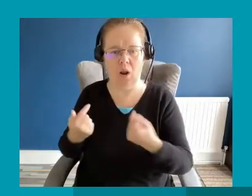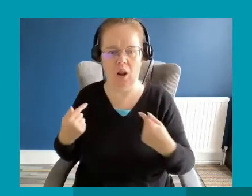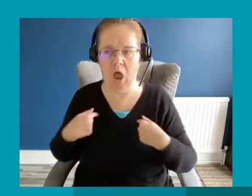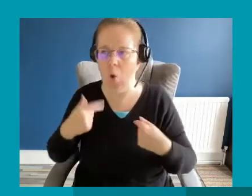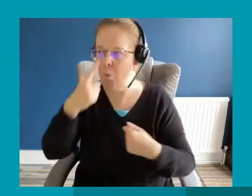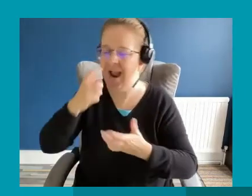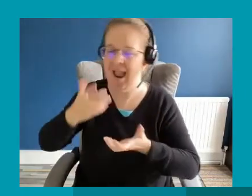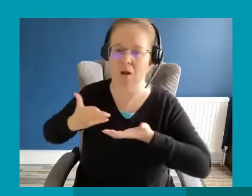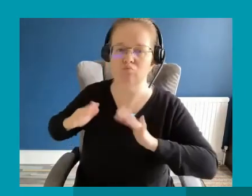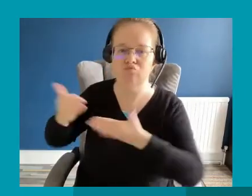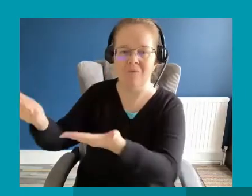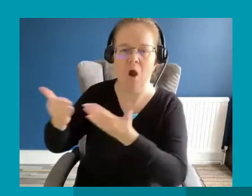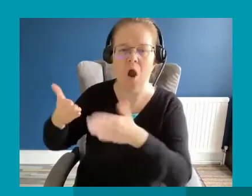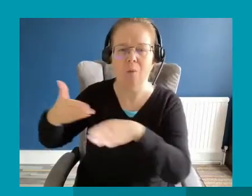practical examples and suggestions.